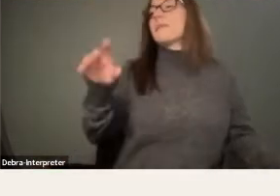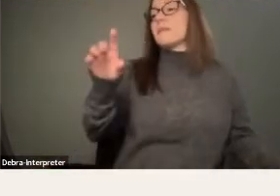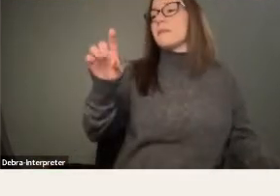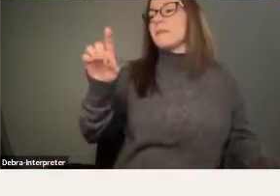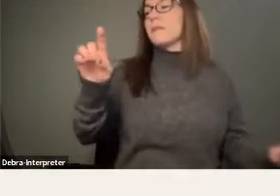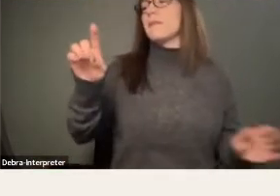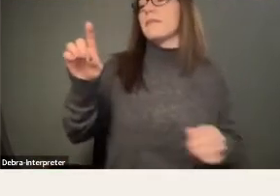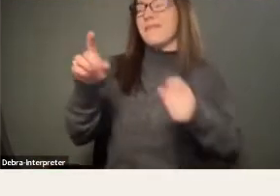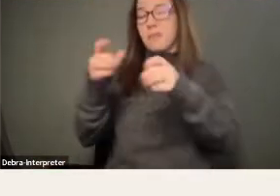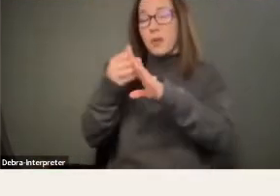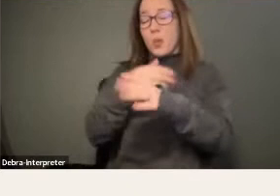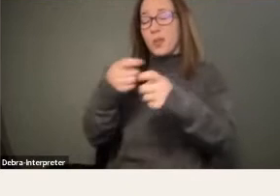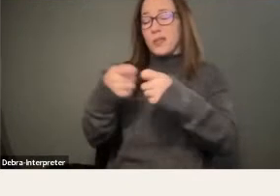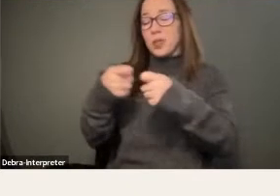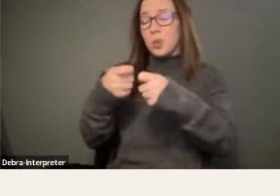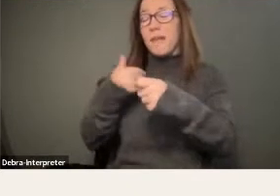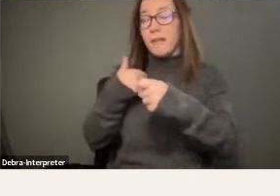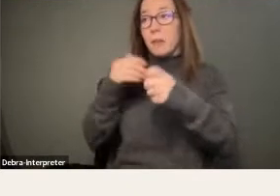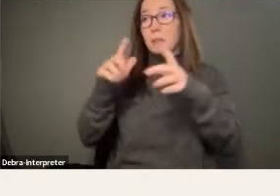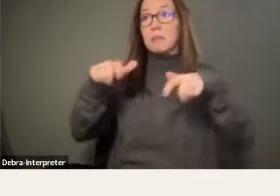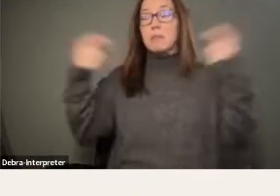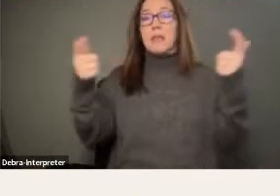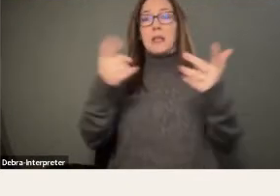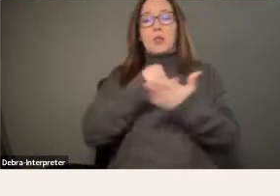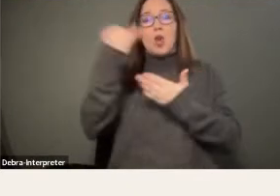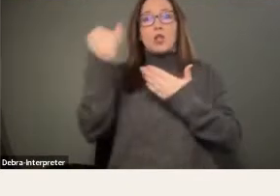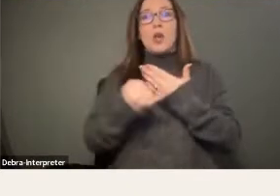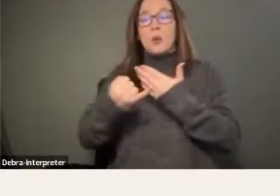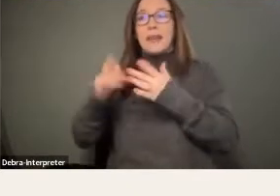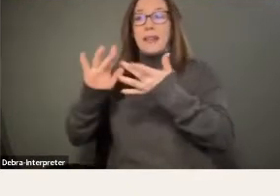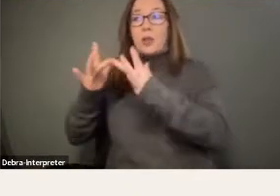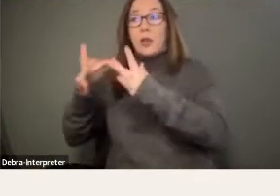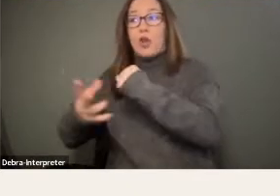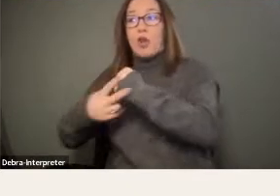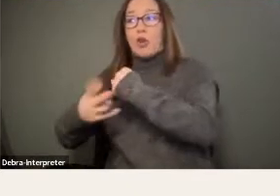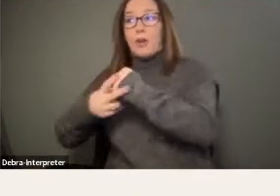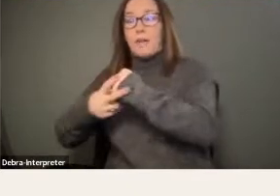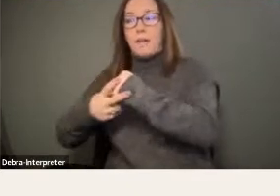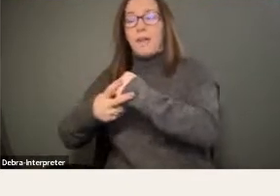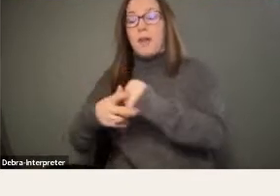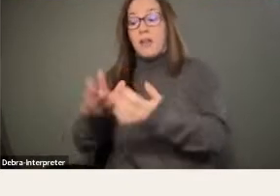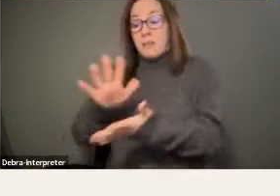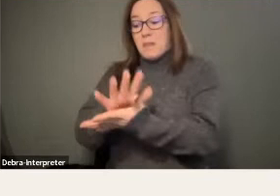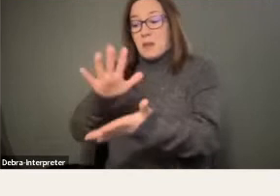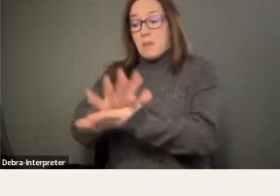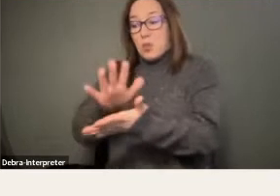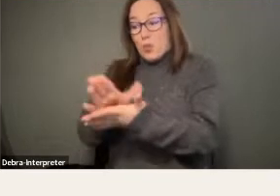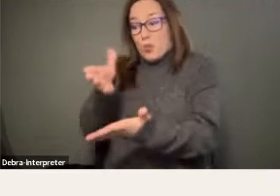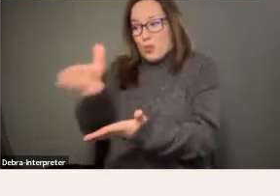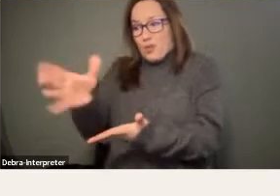then in addition to the digital collections, we have a big project with the Internet archives to scan